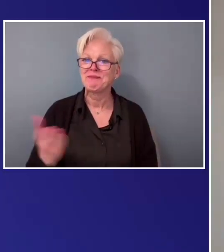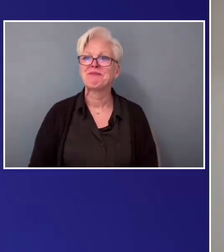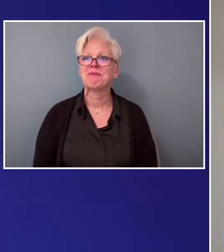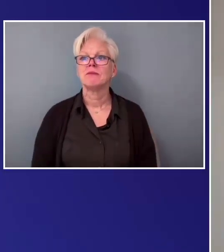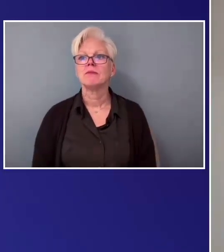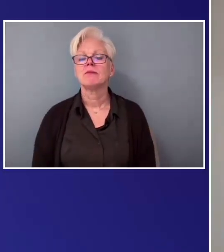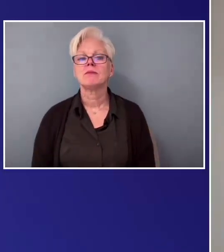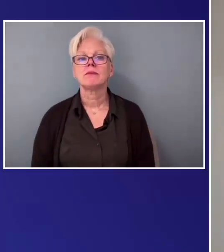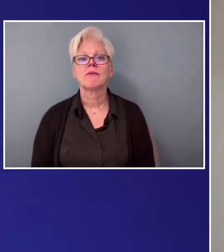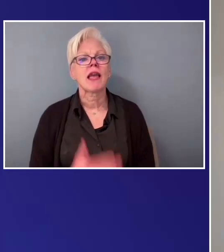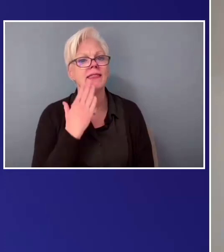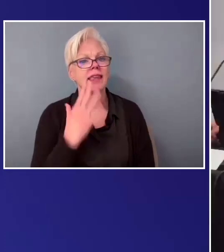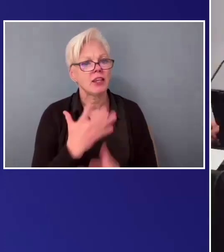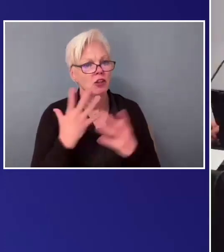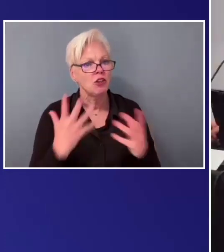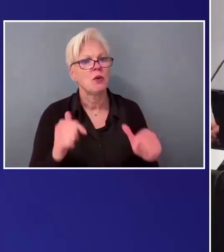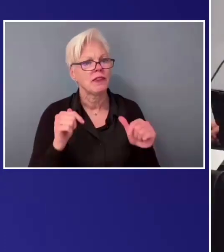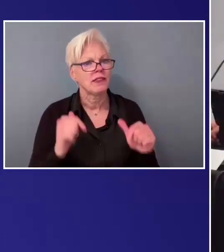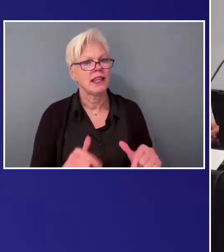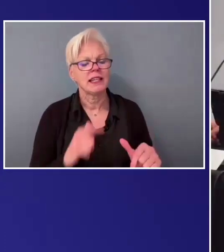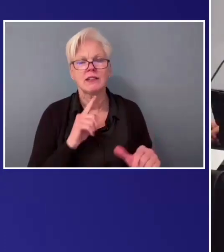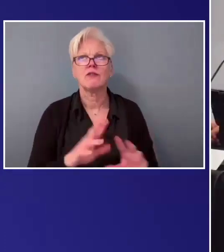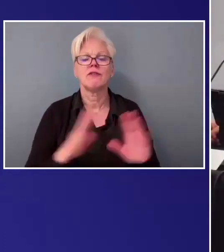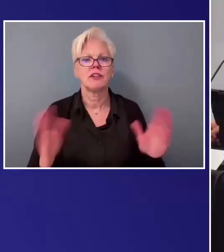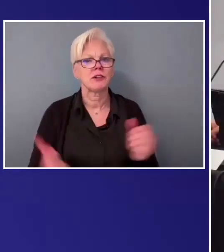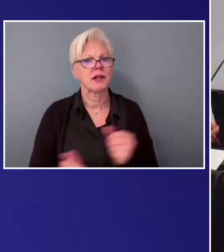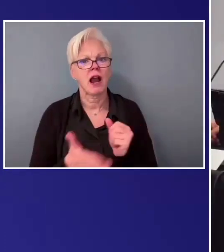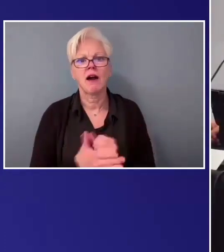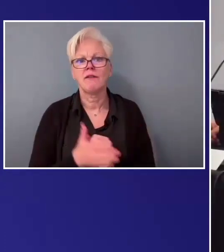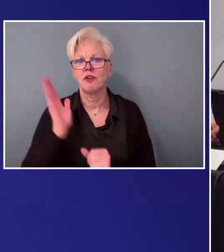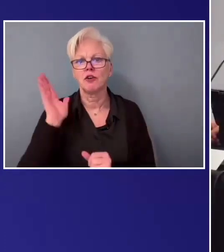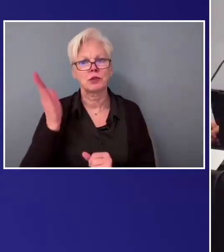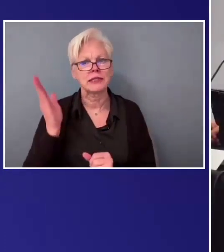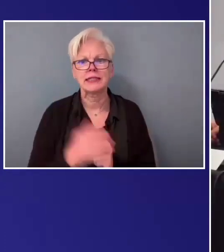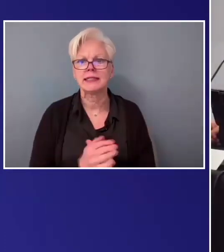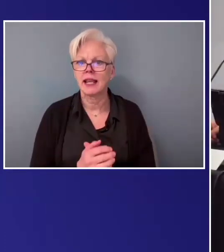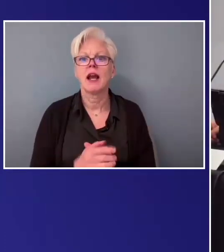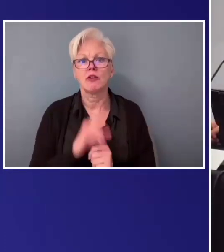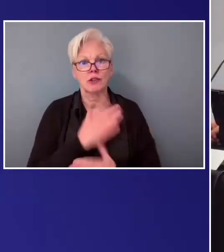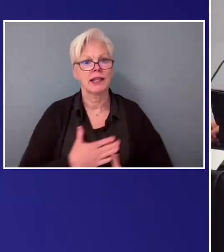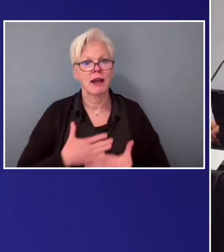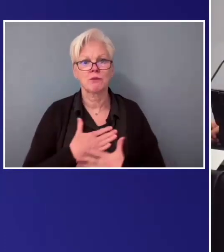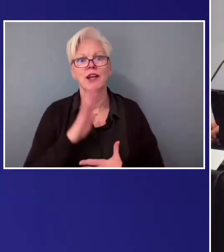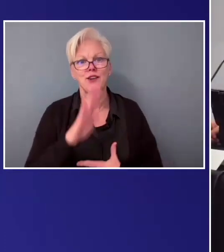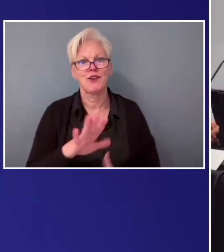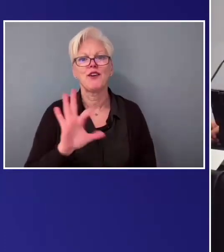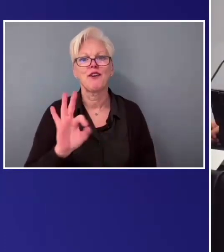Thank you very much. This is, this is a super helpful presentation, and I think we all really appreciate your flowcharts. So thank you for,